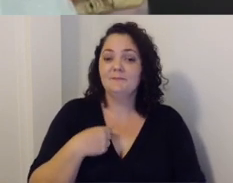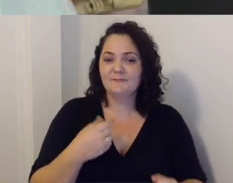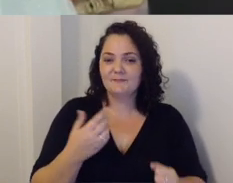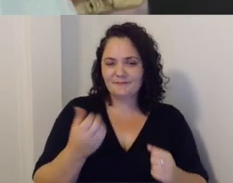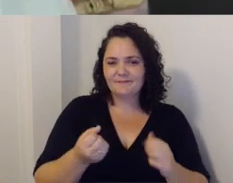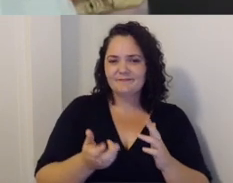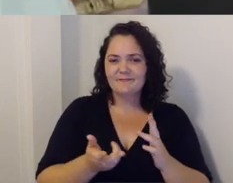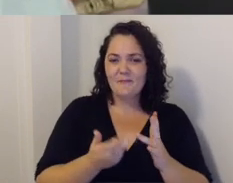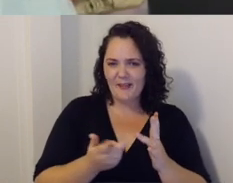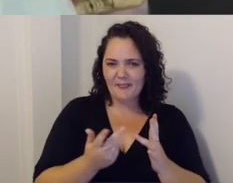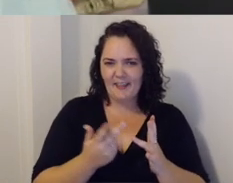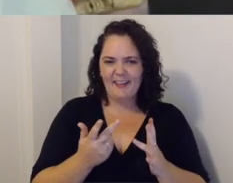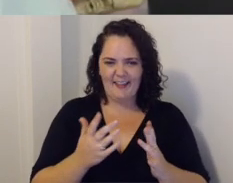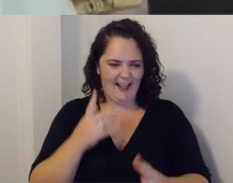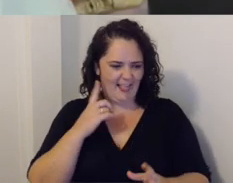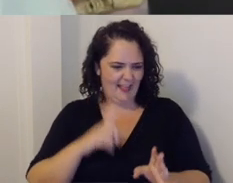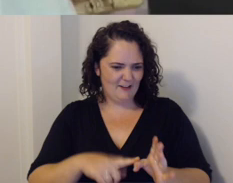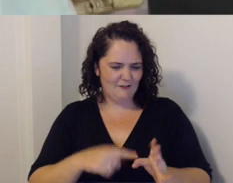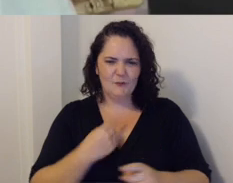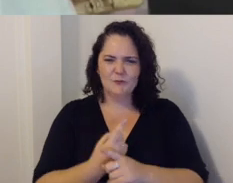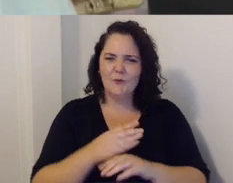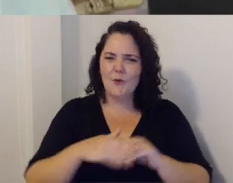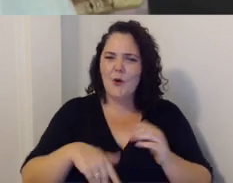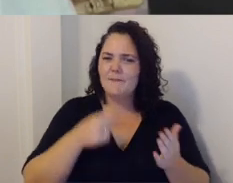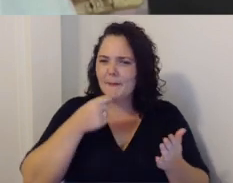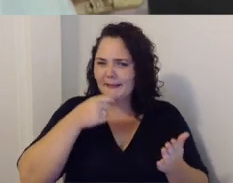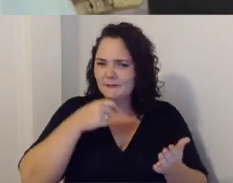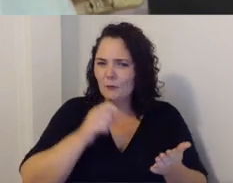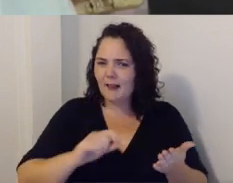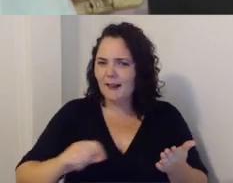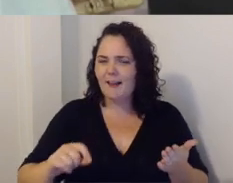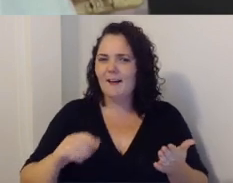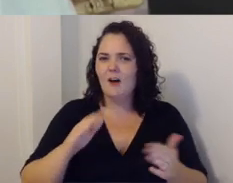Draw Alongs that we did last year so some of you might have missed that. What makes a pencil hard or